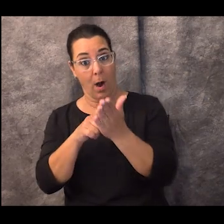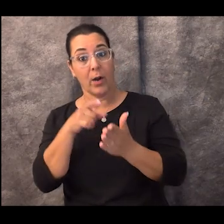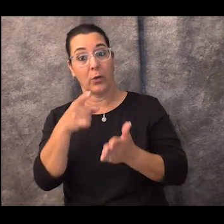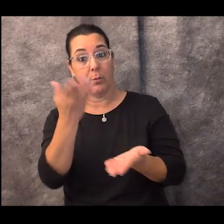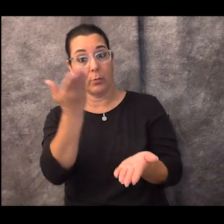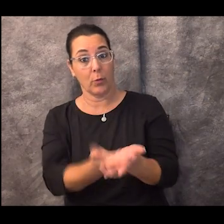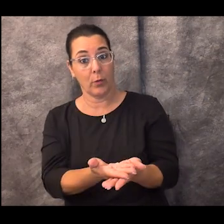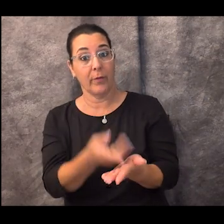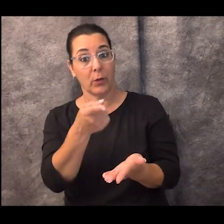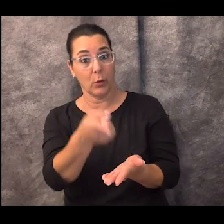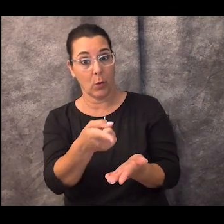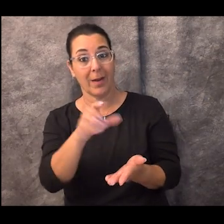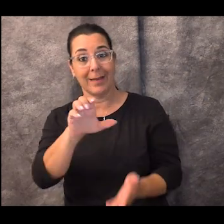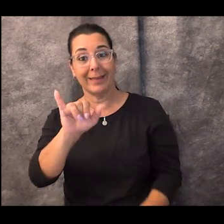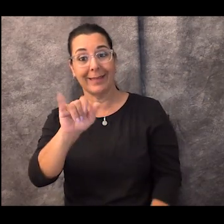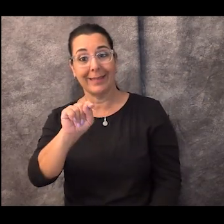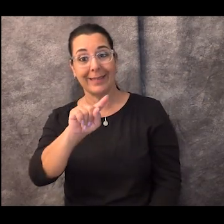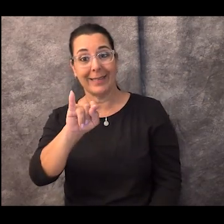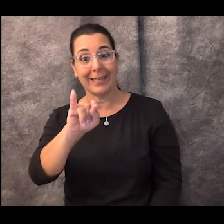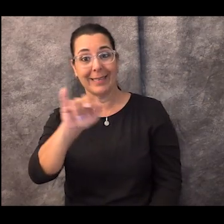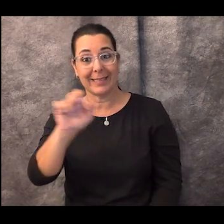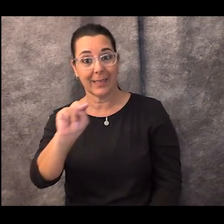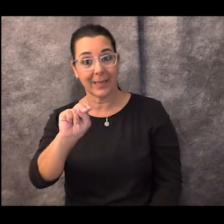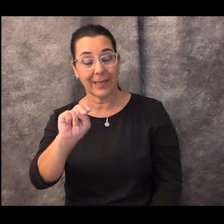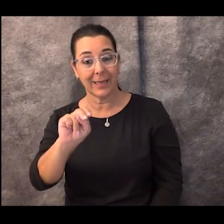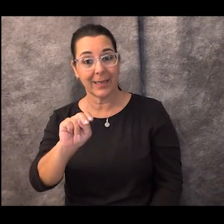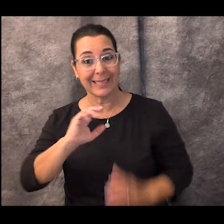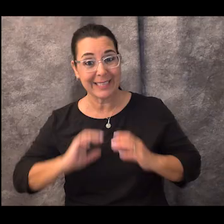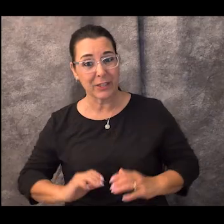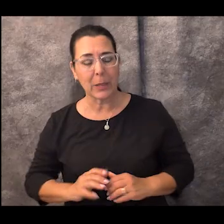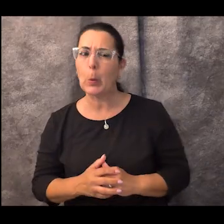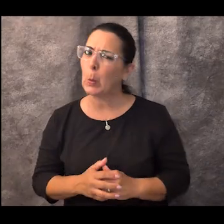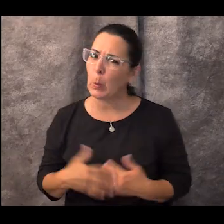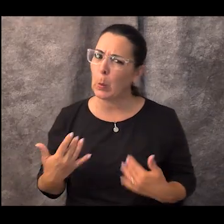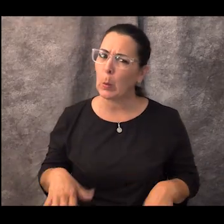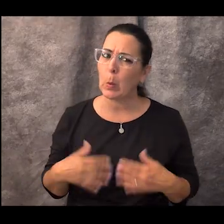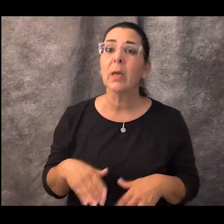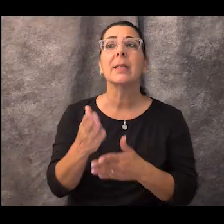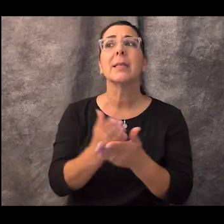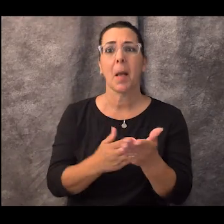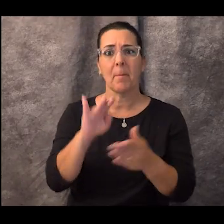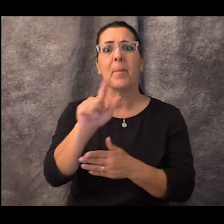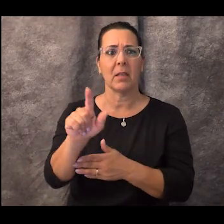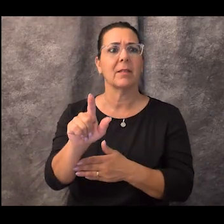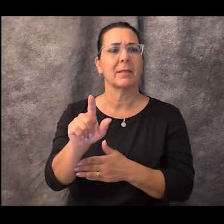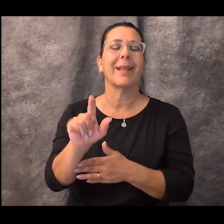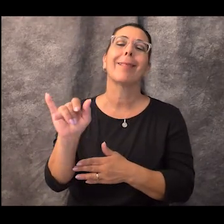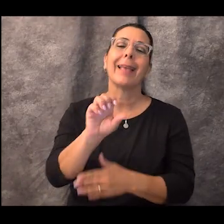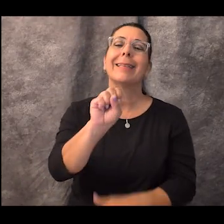(Michelle) That's even more, I'm glad that came up because there are some bills that talk about that. And they're being called there's like the SAVE Act in Congress